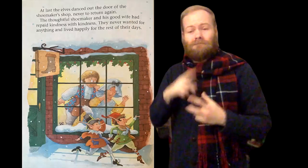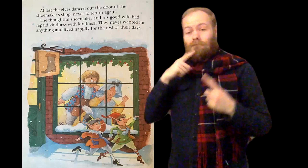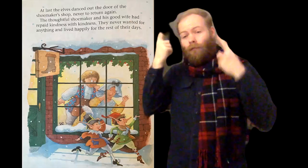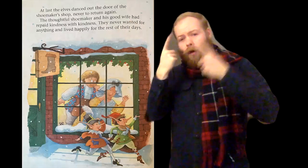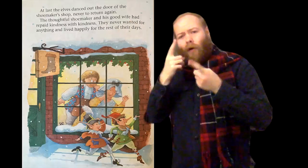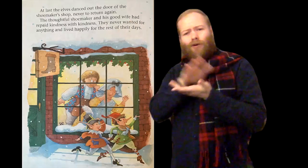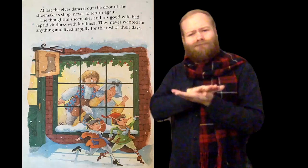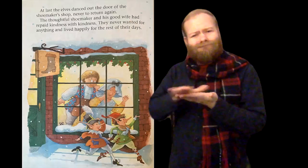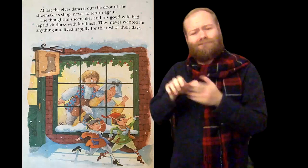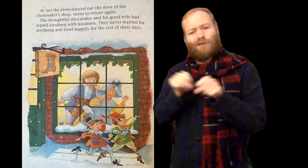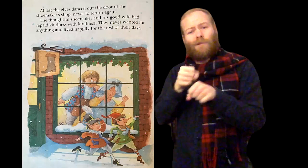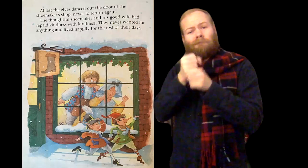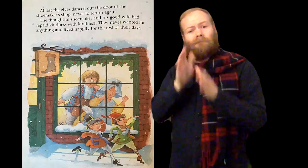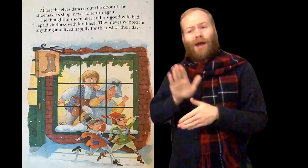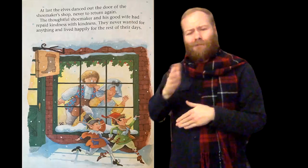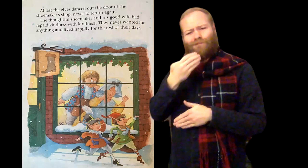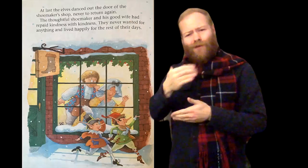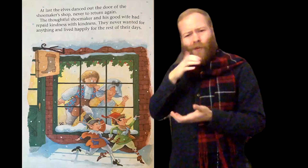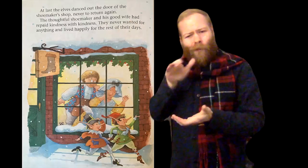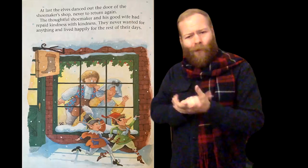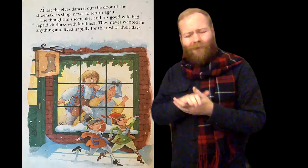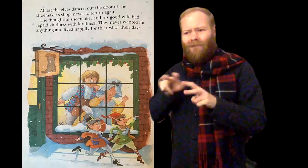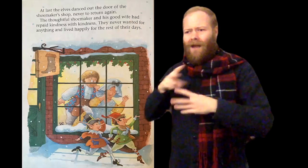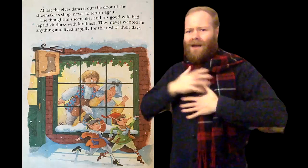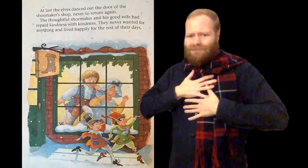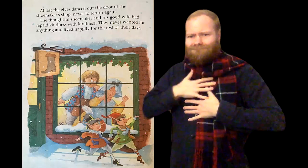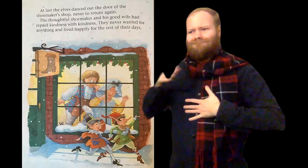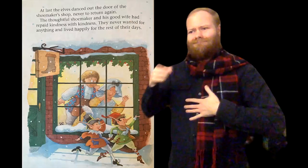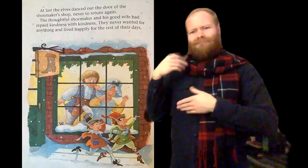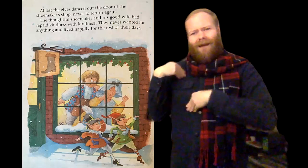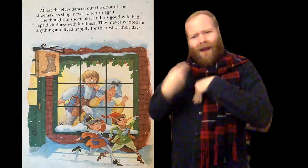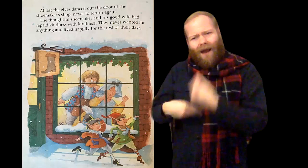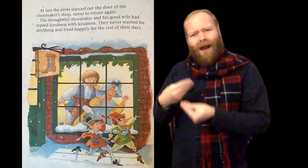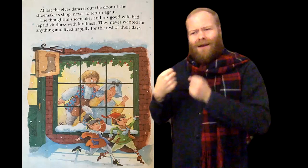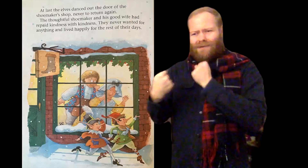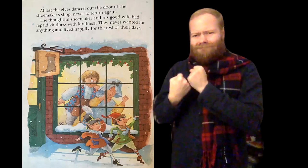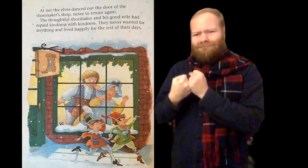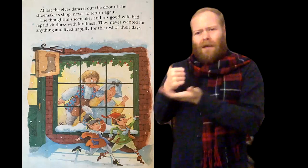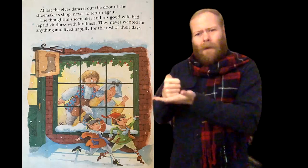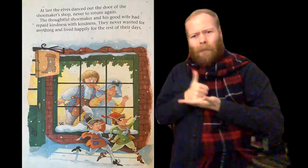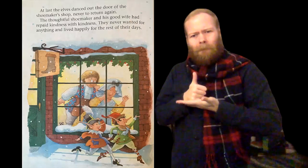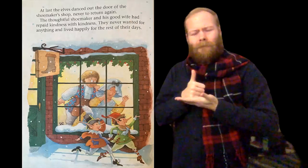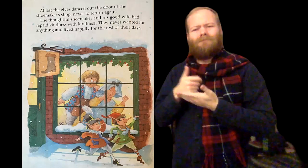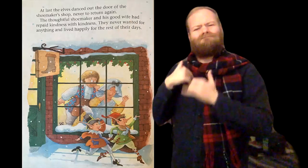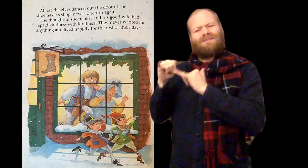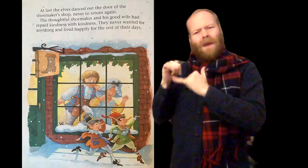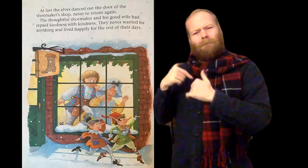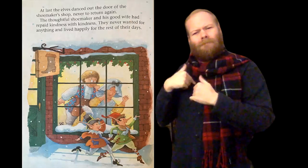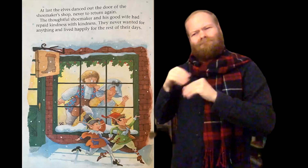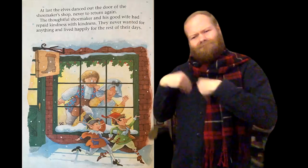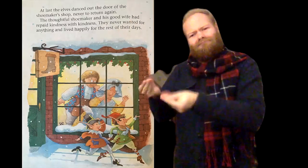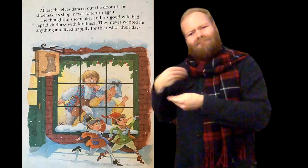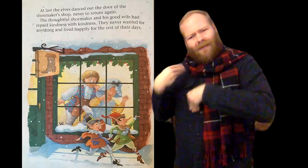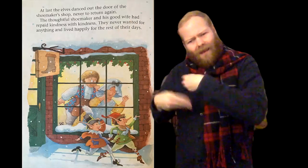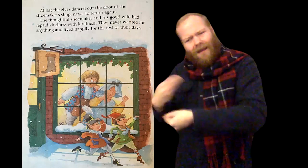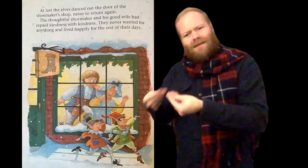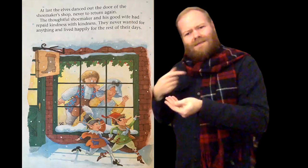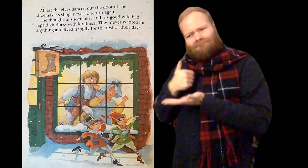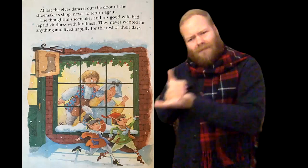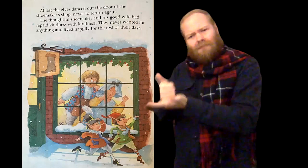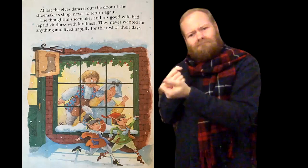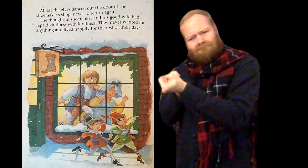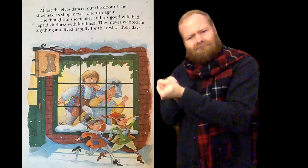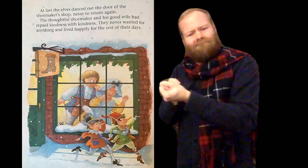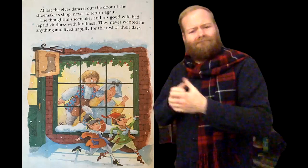The thoughtful shoemaker and his good wife had repaid kindness with kindness.